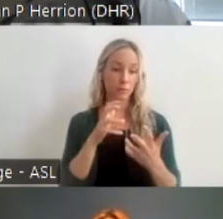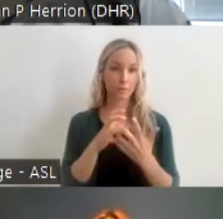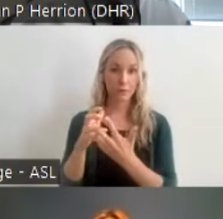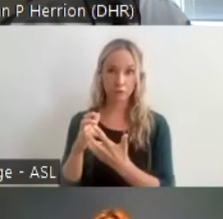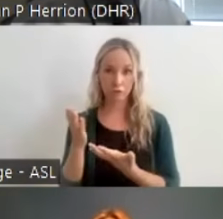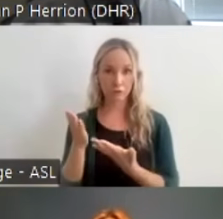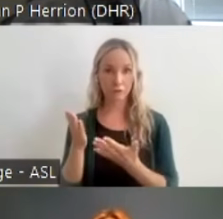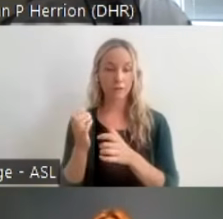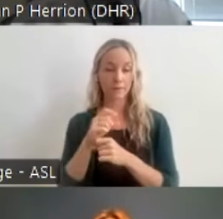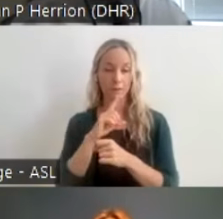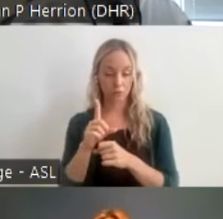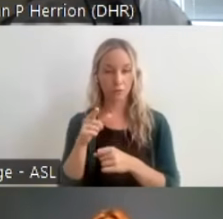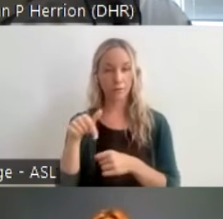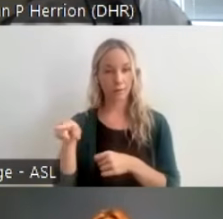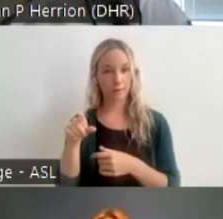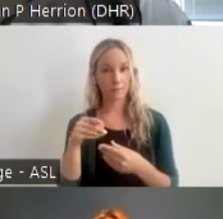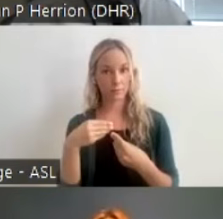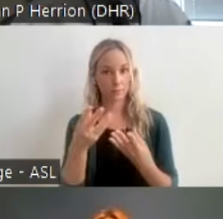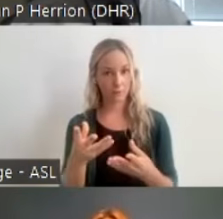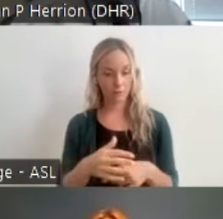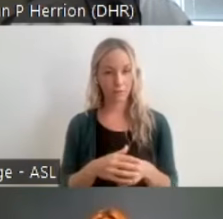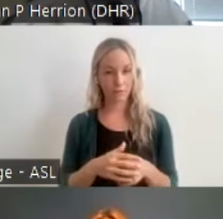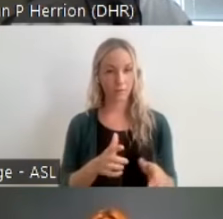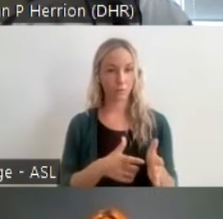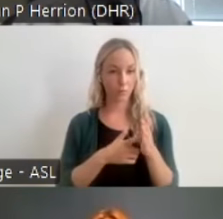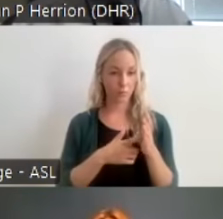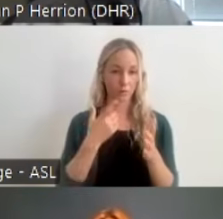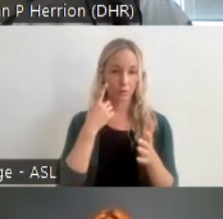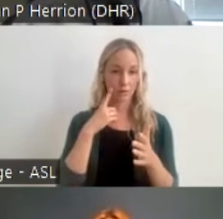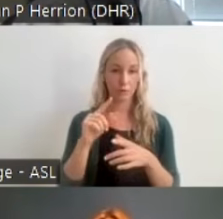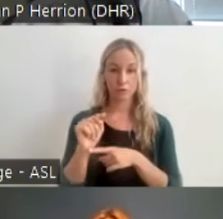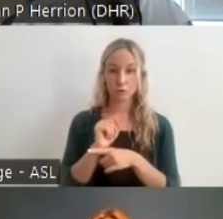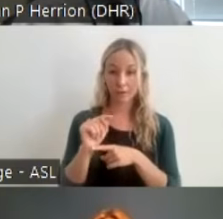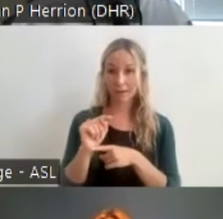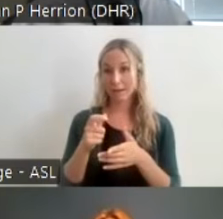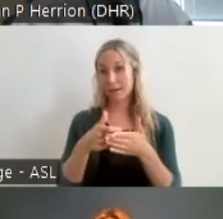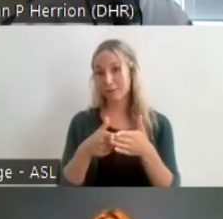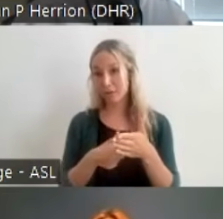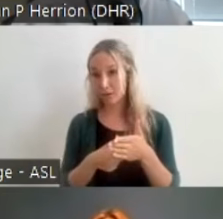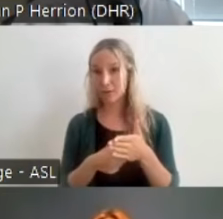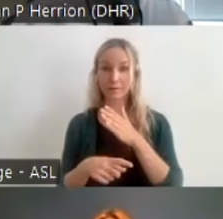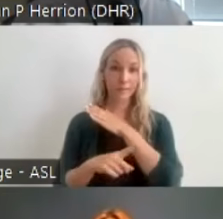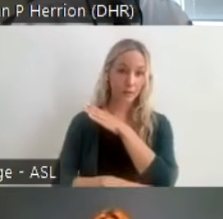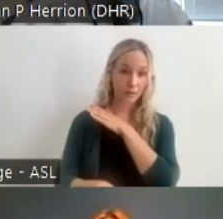Before I get to my contact info, I should've also included, and this is an important distinction between the state human rights law and the Americans with